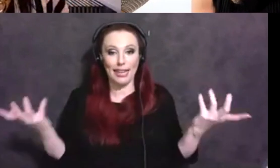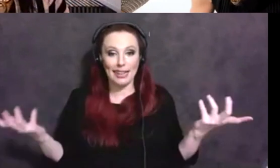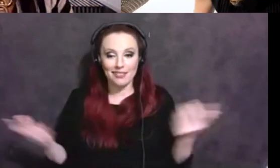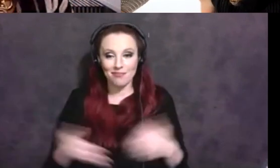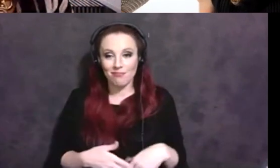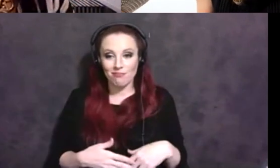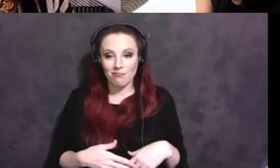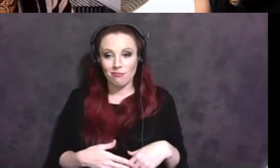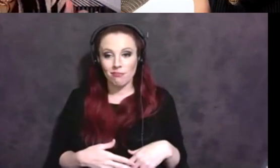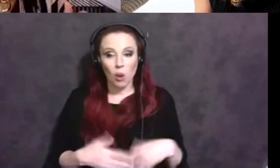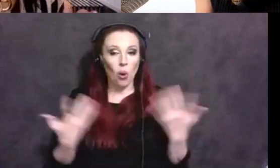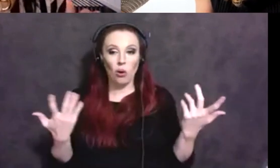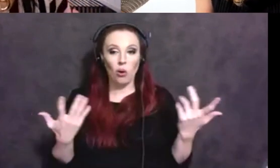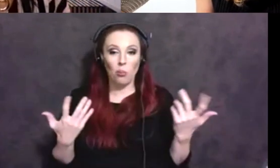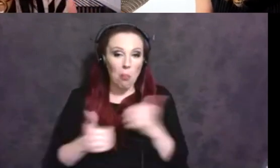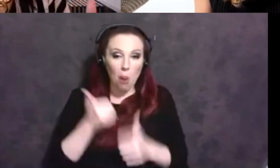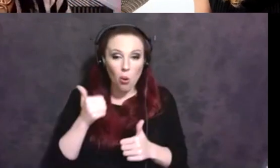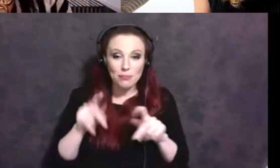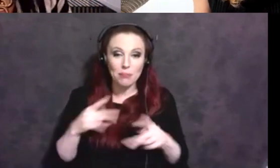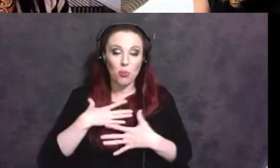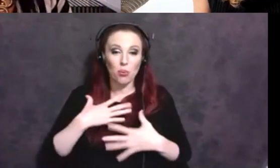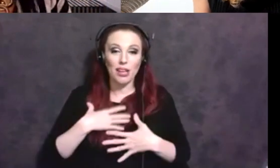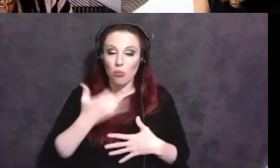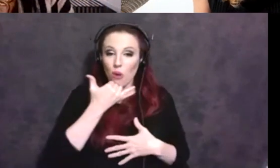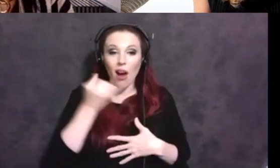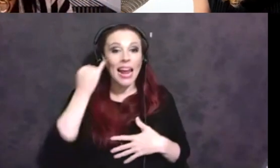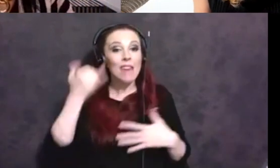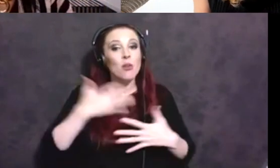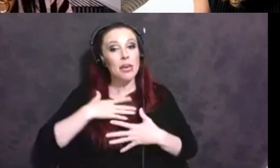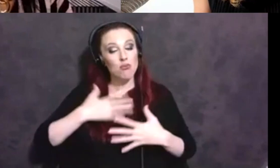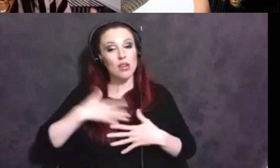is so powerful because here is the thing. We have to do it any way. You are doing it